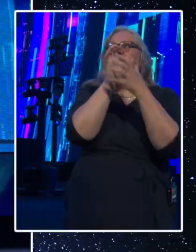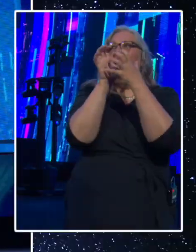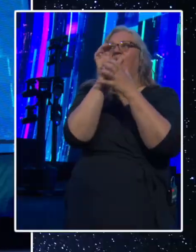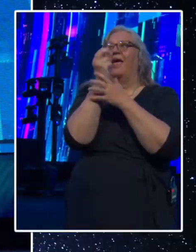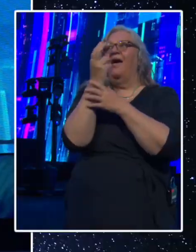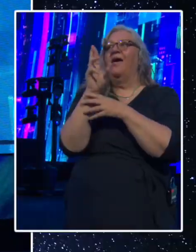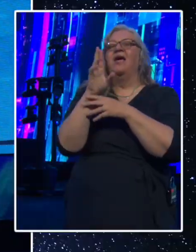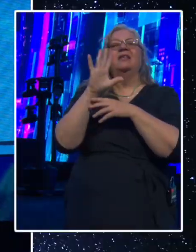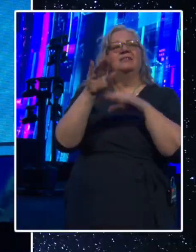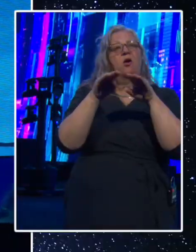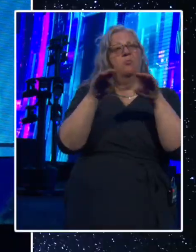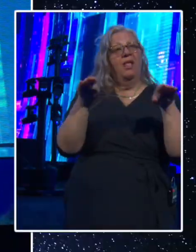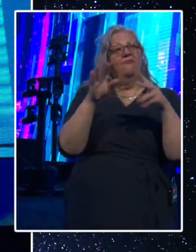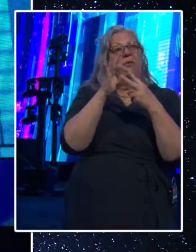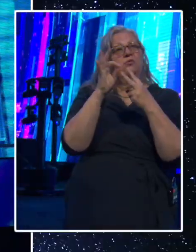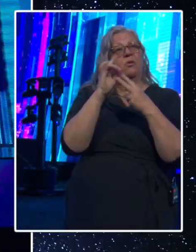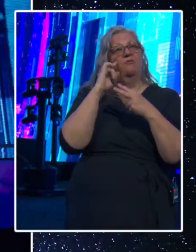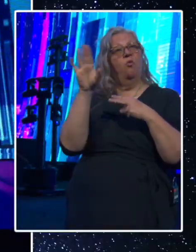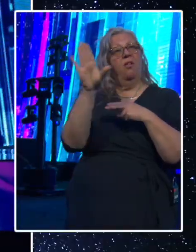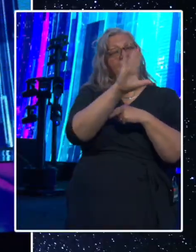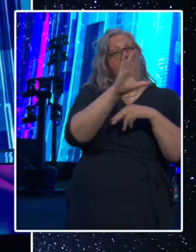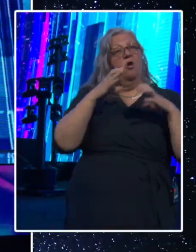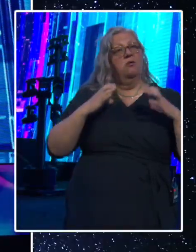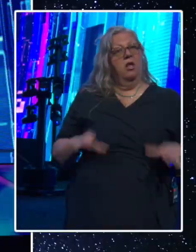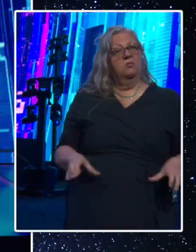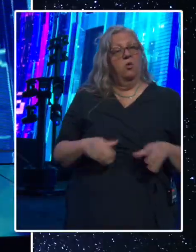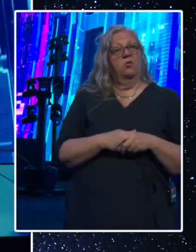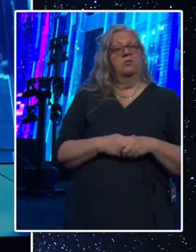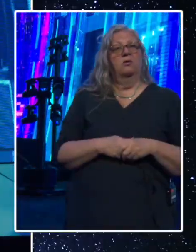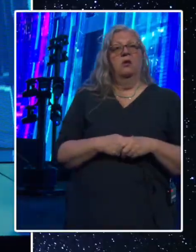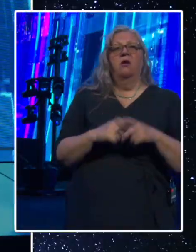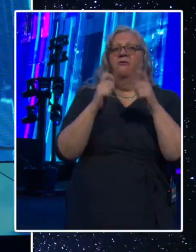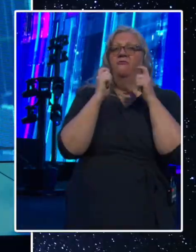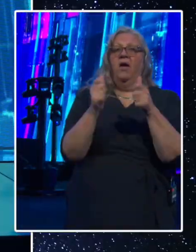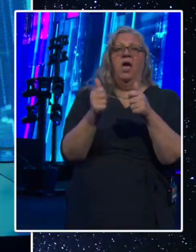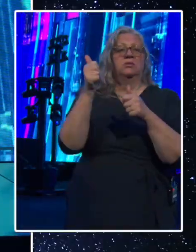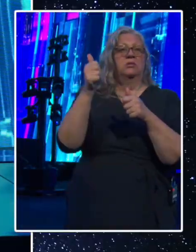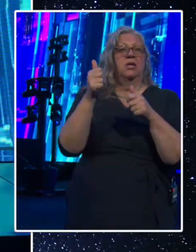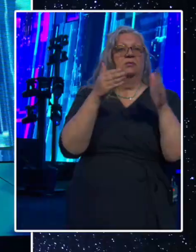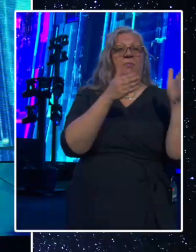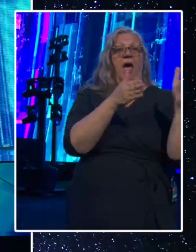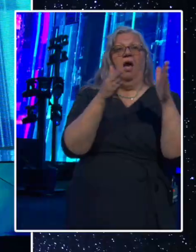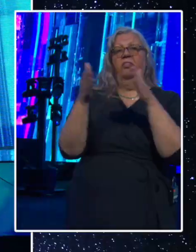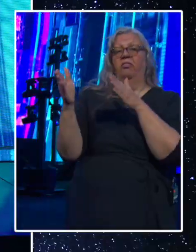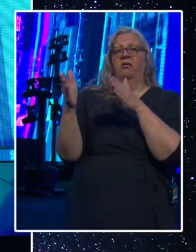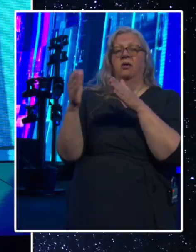as the AI platform of choice for their customers. It is the fastest path